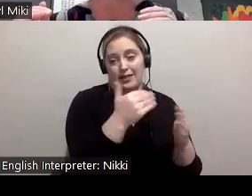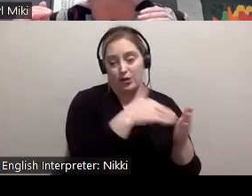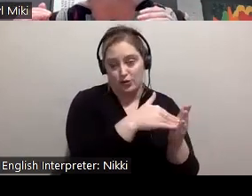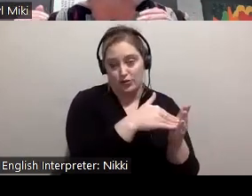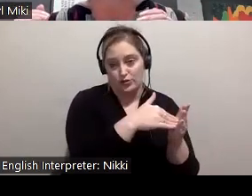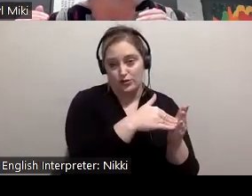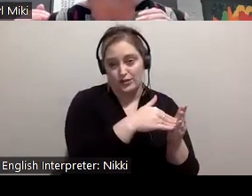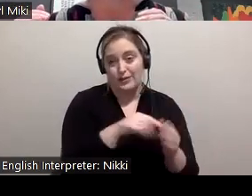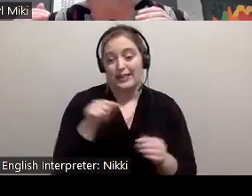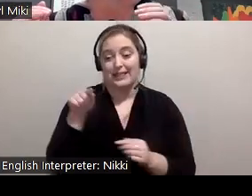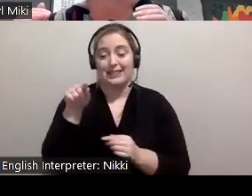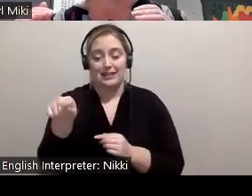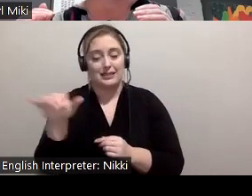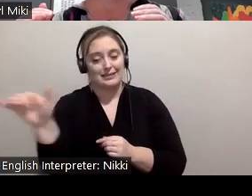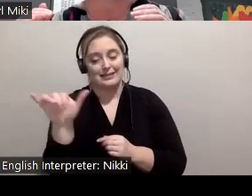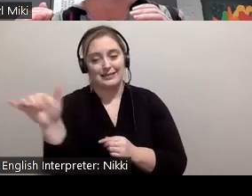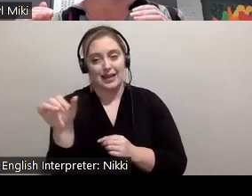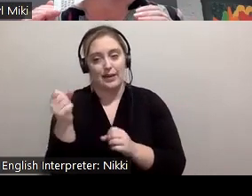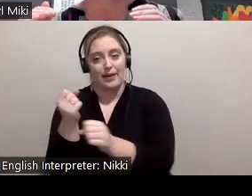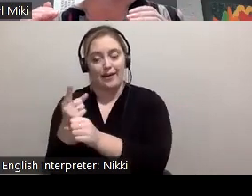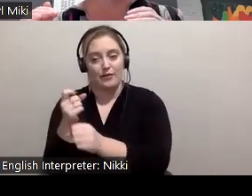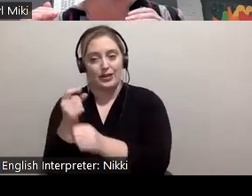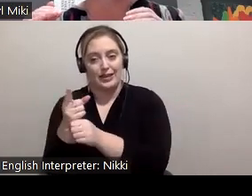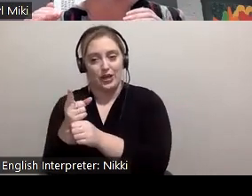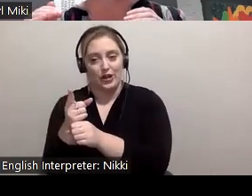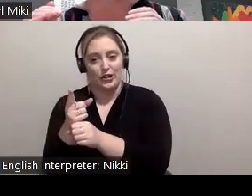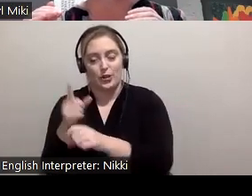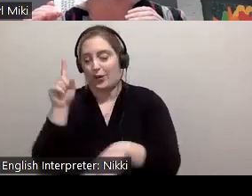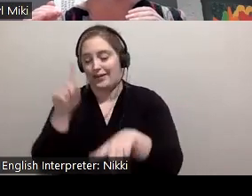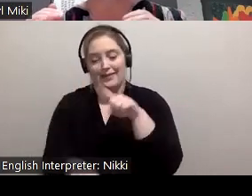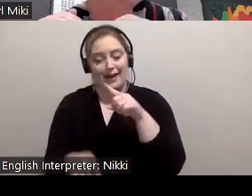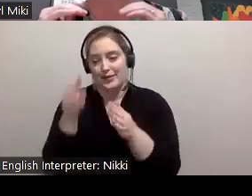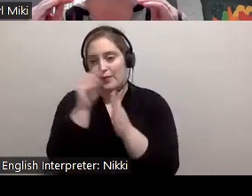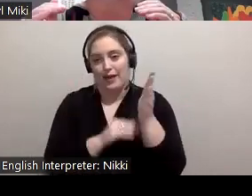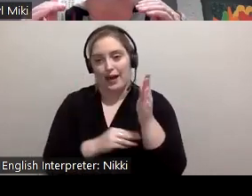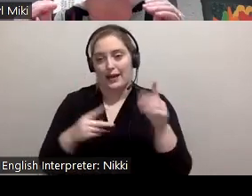fiscal year basis. And so that's why you can't apply to both because that would be in effect that you are applying